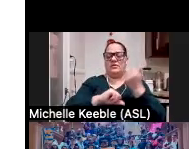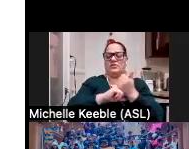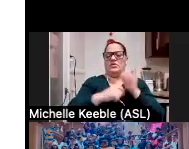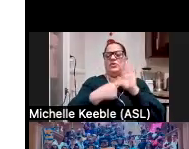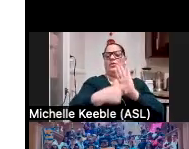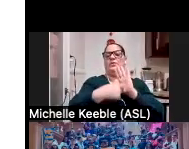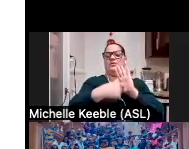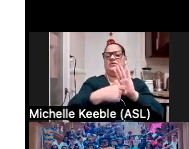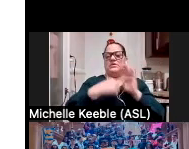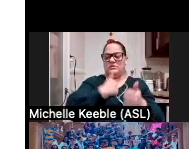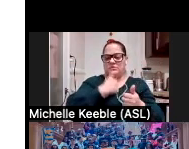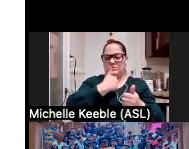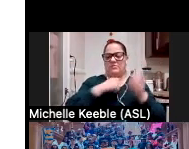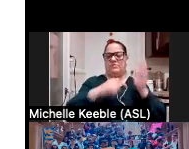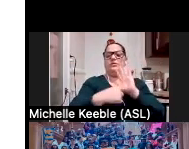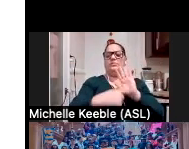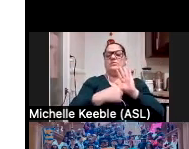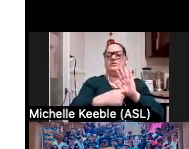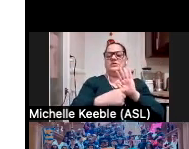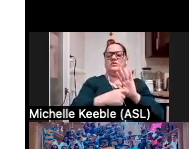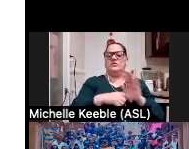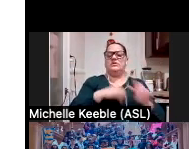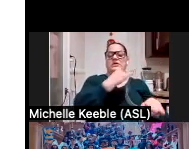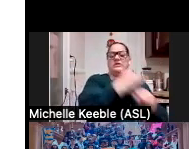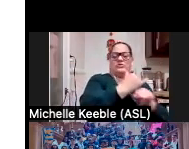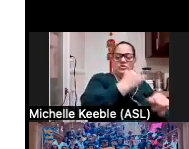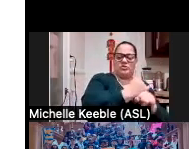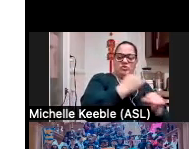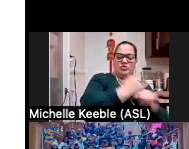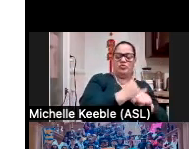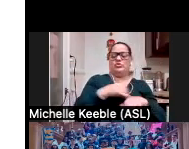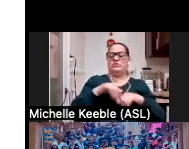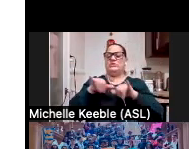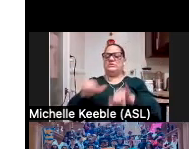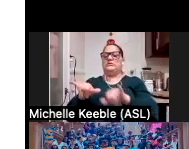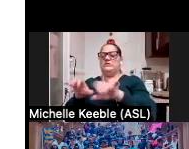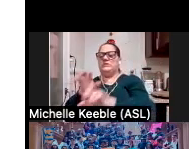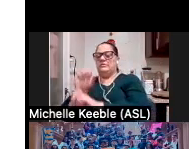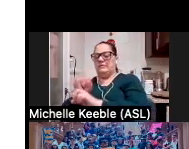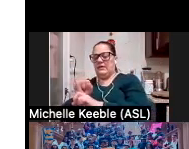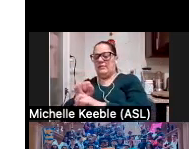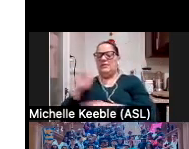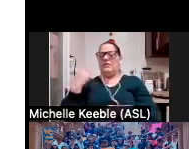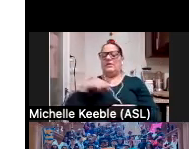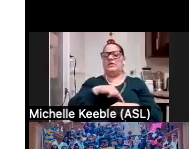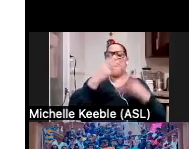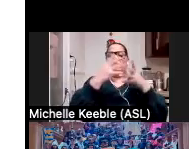self-representation, confinement, institutions, and these are just themes that are listed on